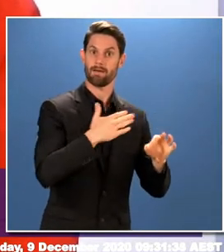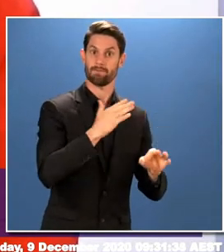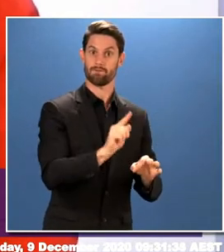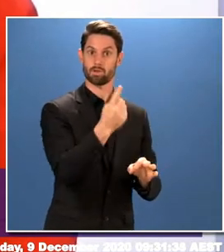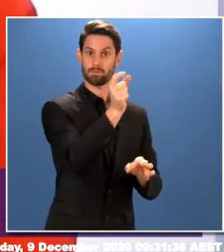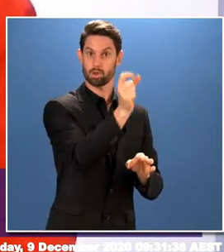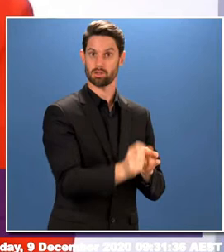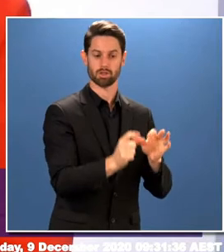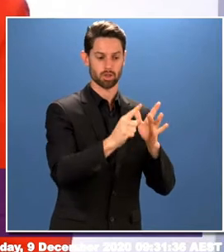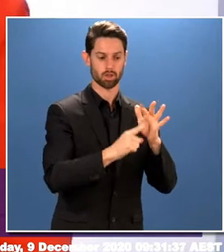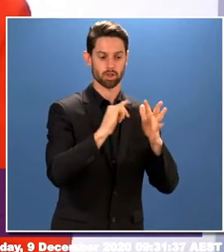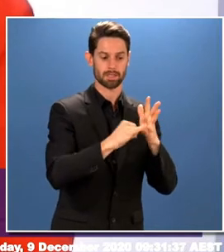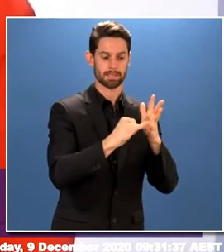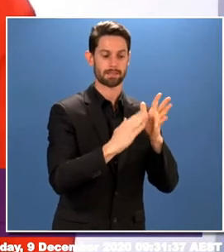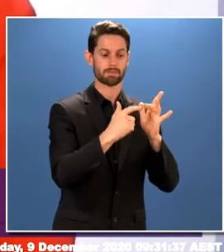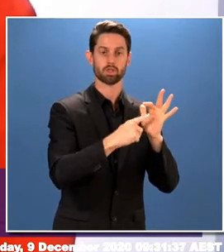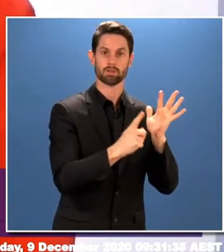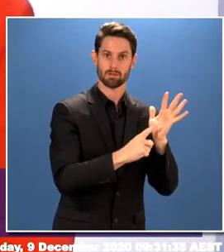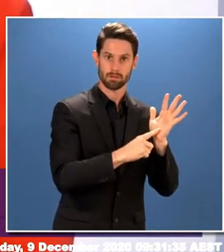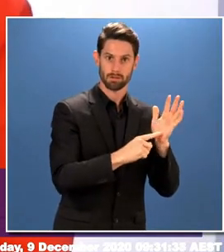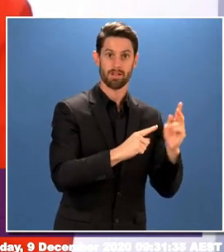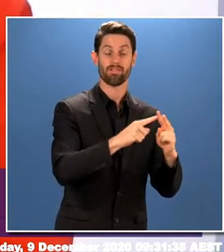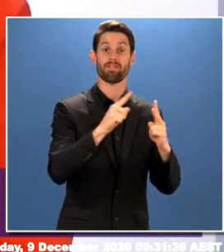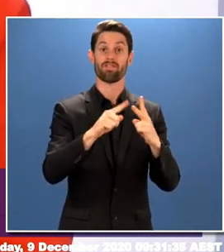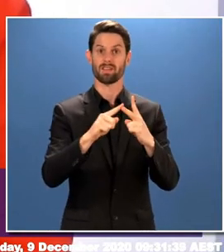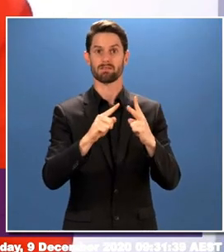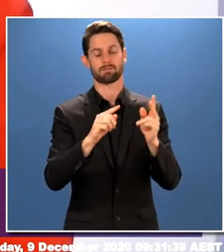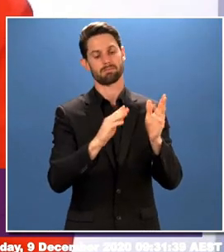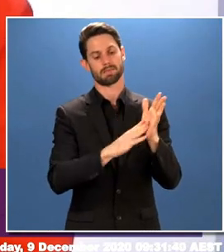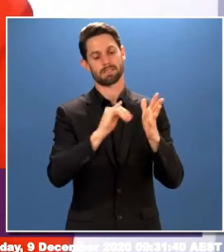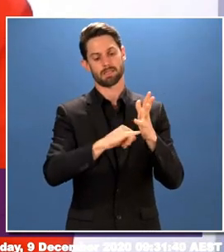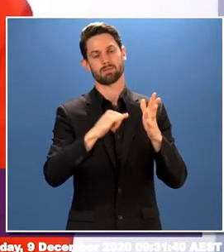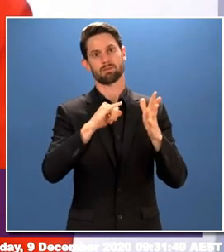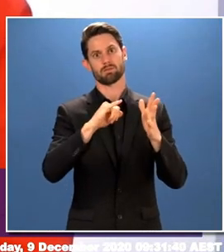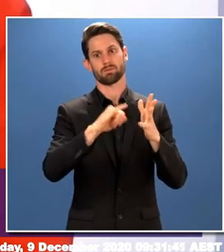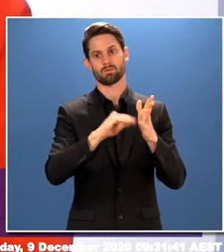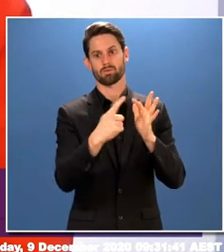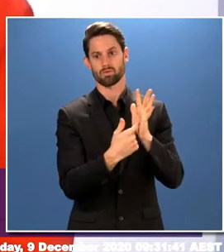And then Ms Zerner will introduce and take our second witness